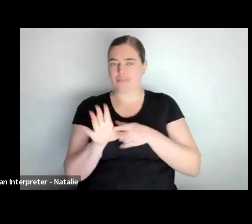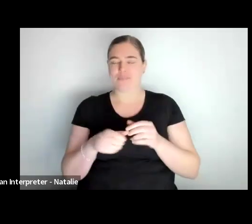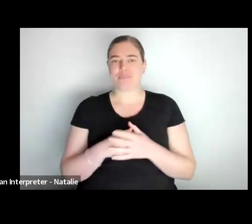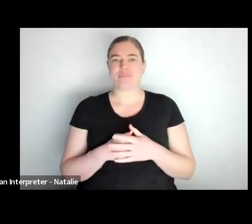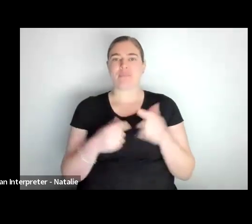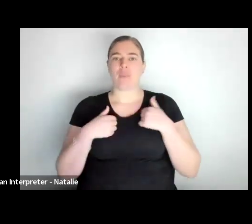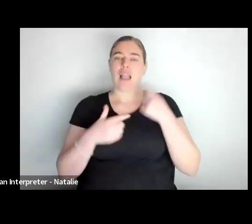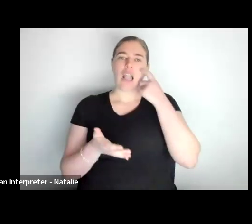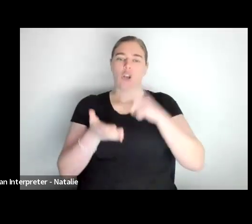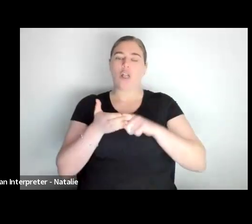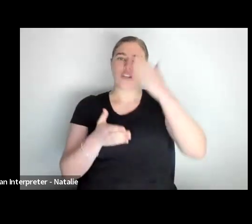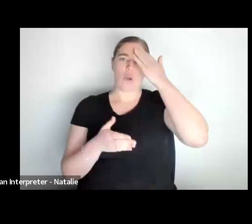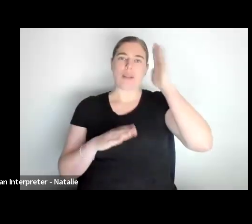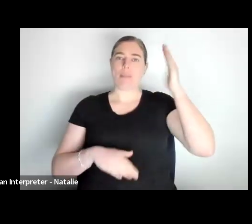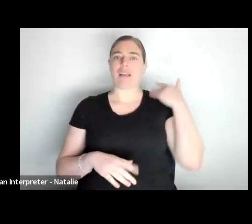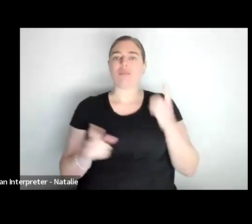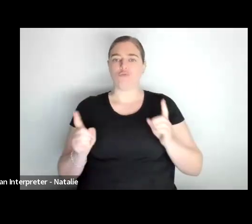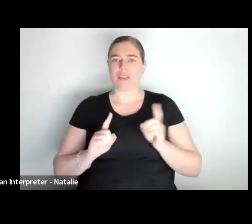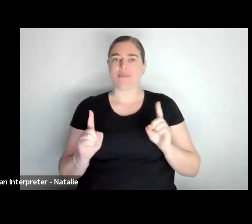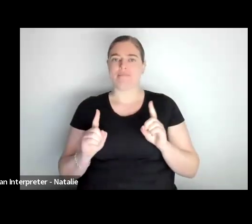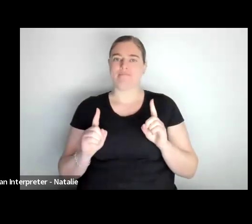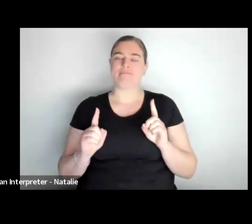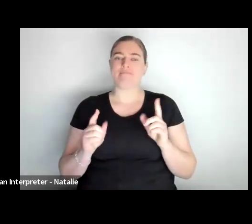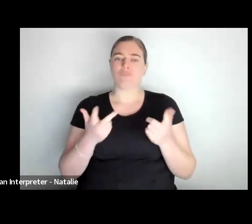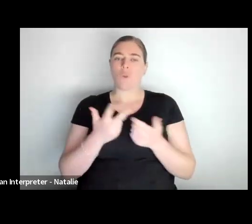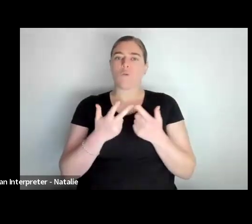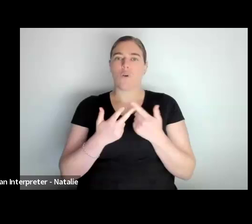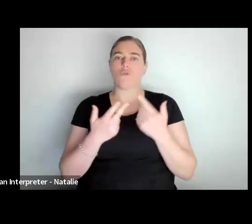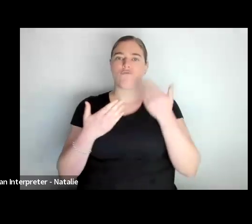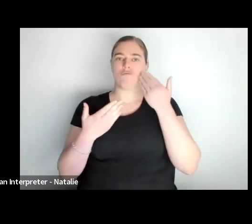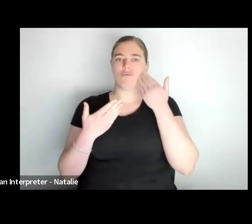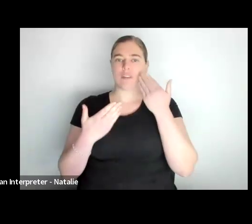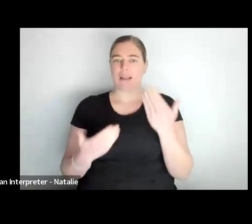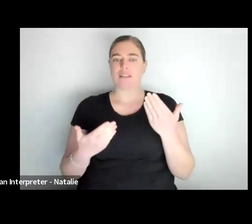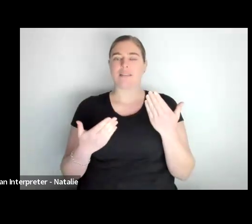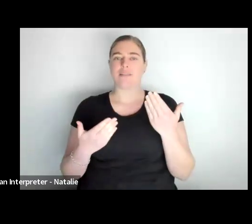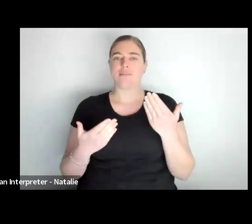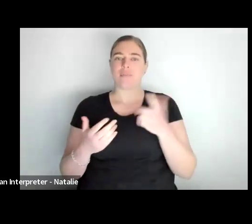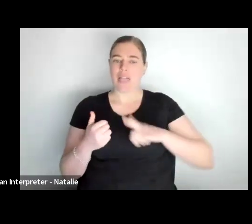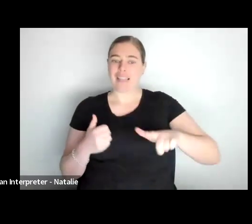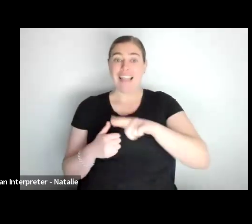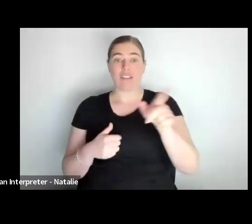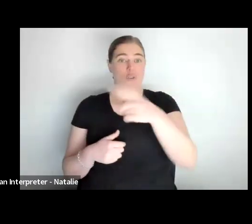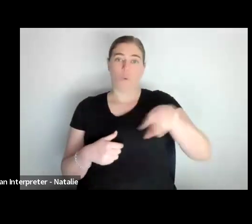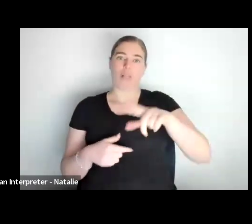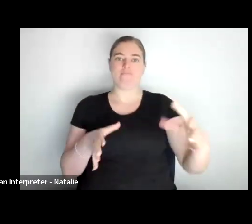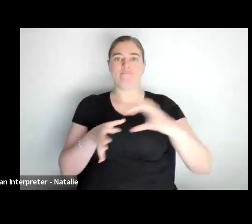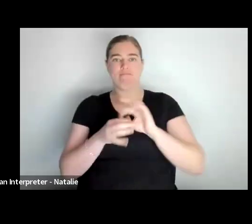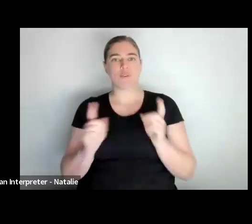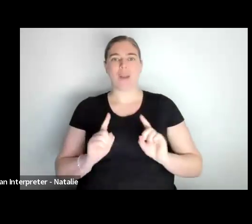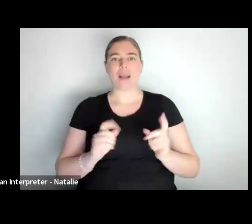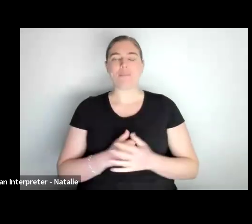and present and and extend my respect to the lands from which you all join the webinar today,